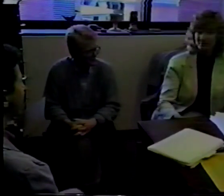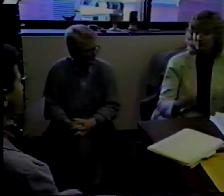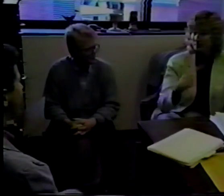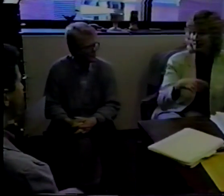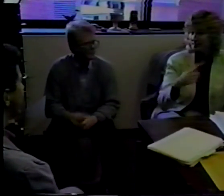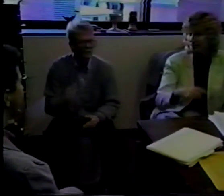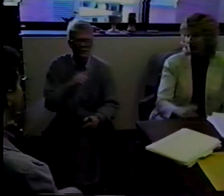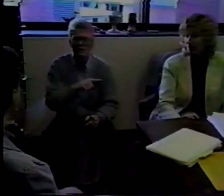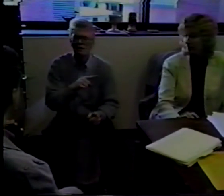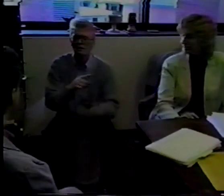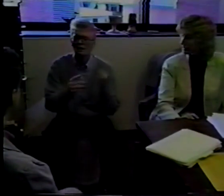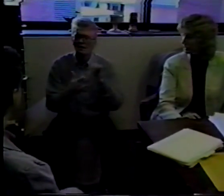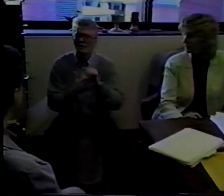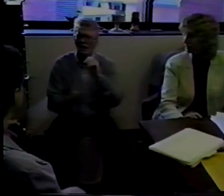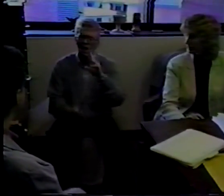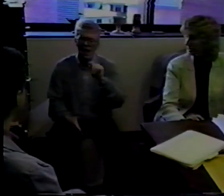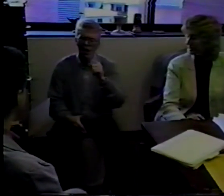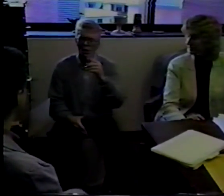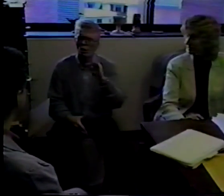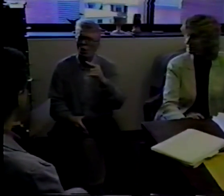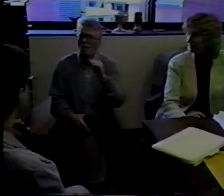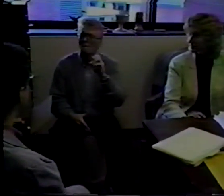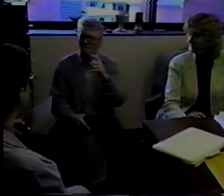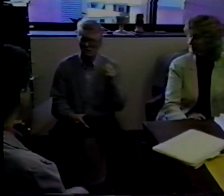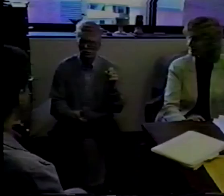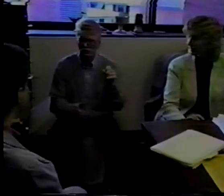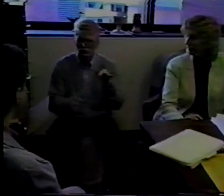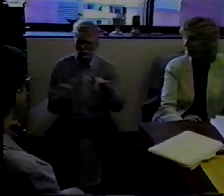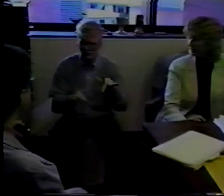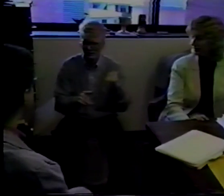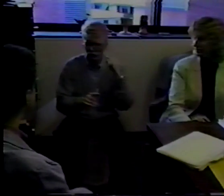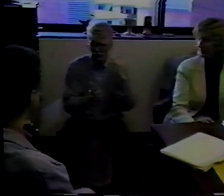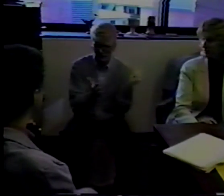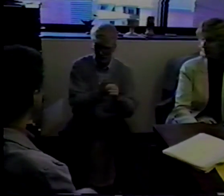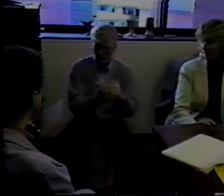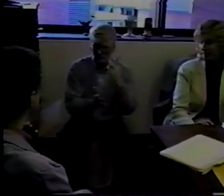Professor: Yeah, I do it automatically. I'm playing the outgoing message over because